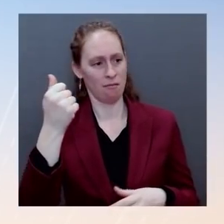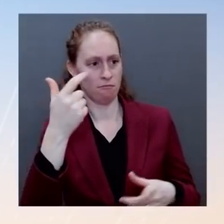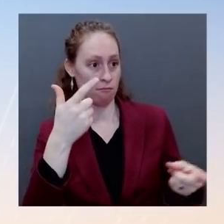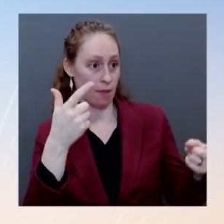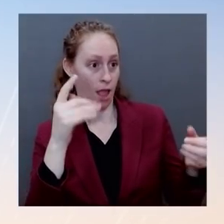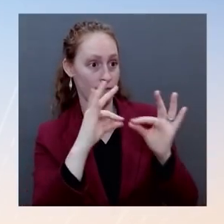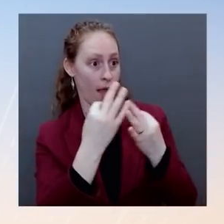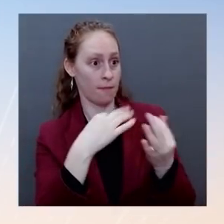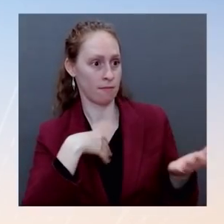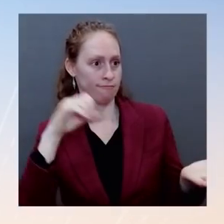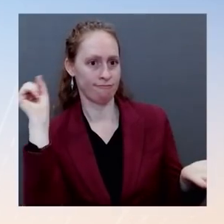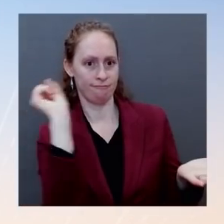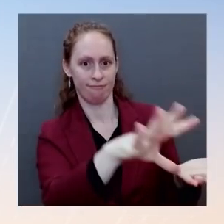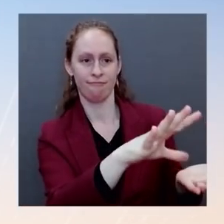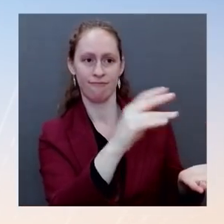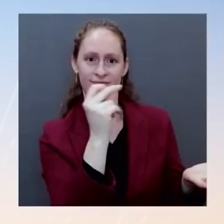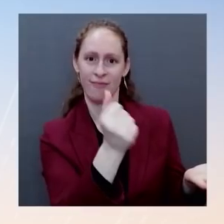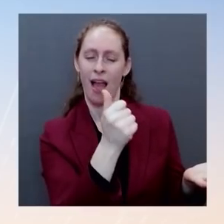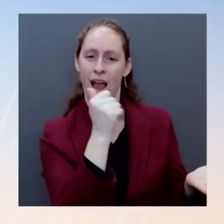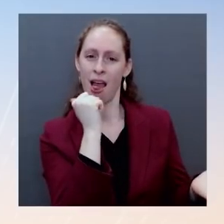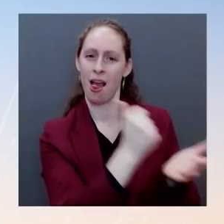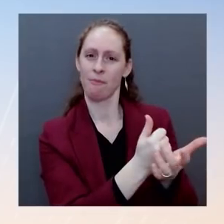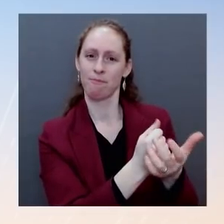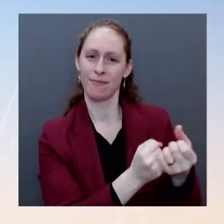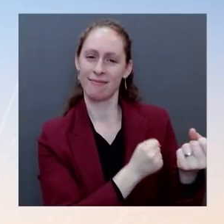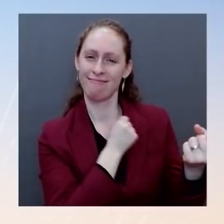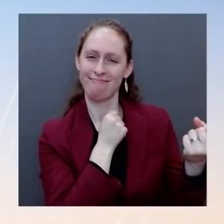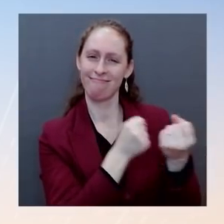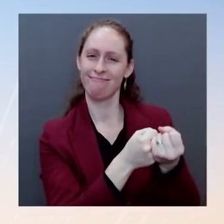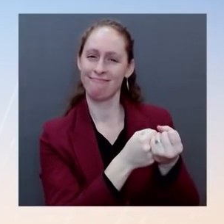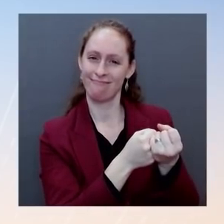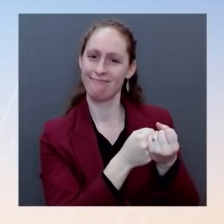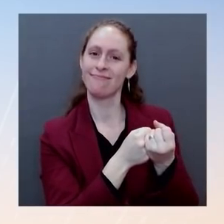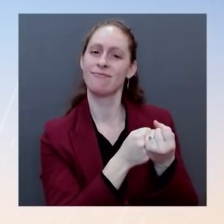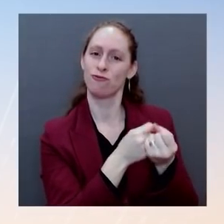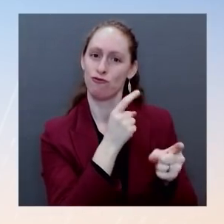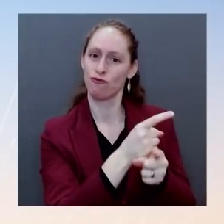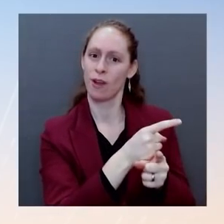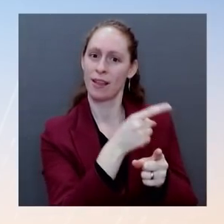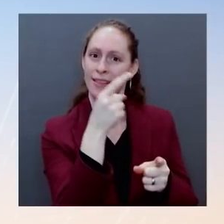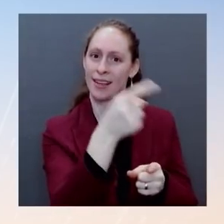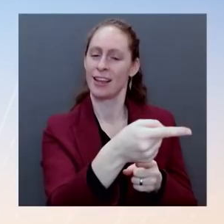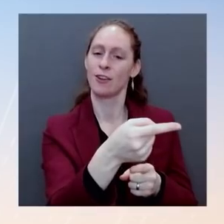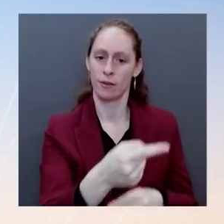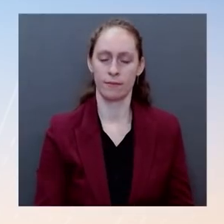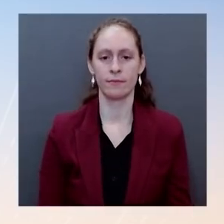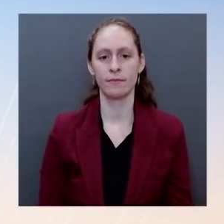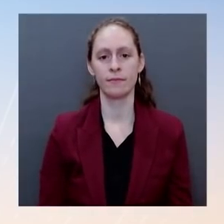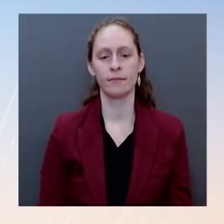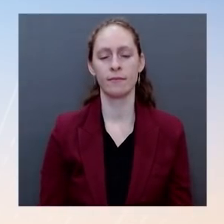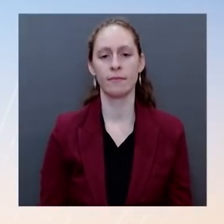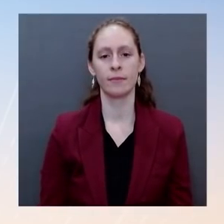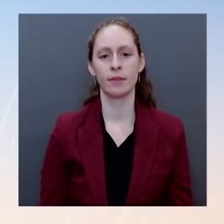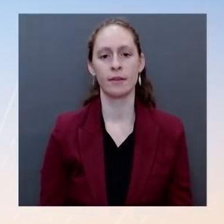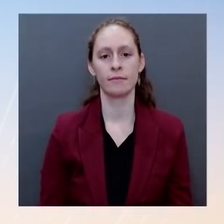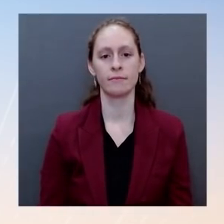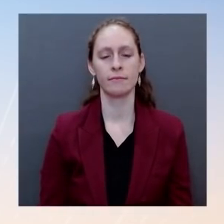as that tax cut was delivered to families, we actually saw labor force participation and the employment-to-population ratio increase,